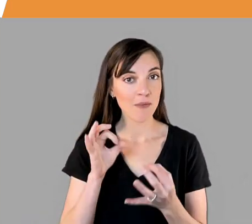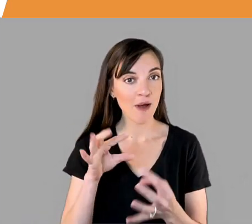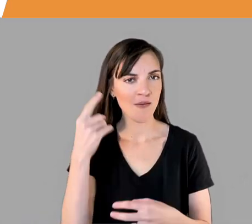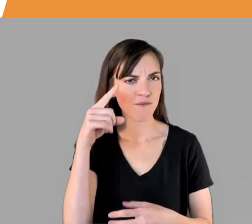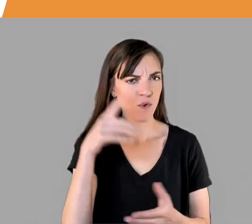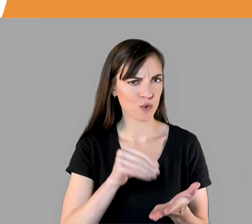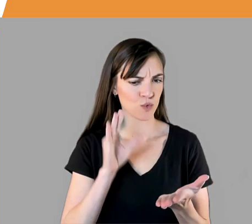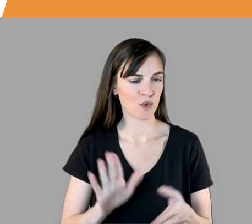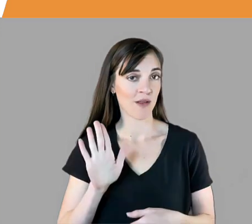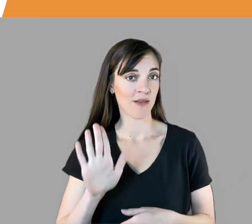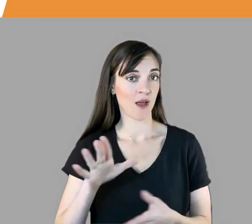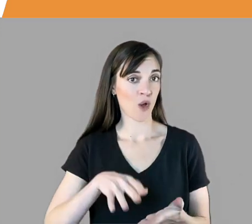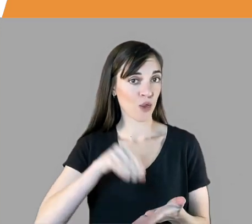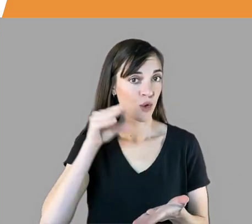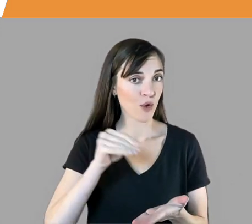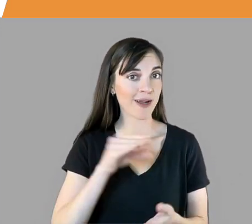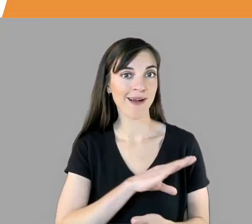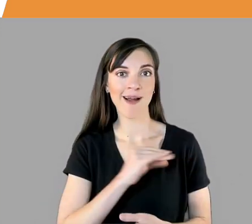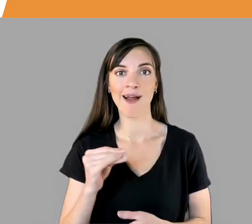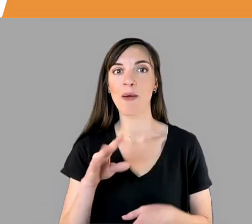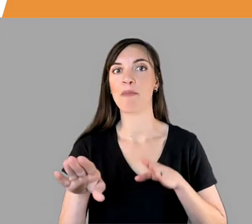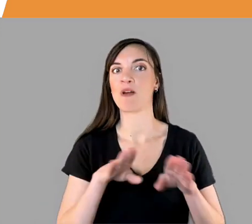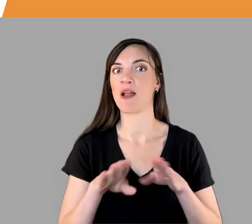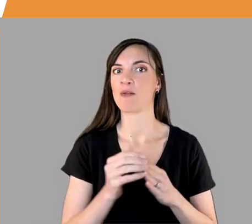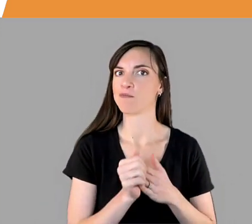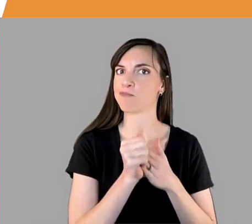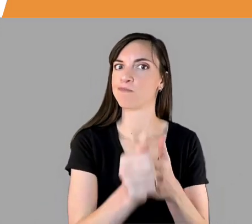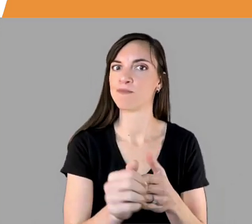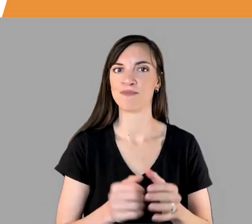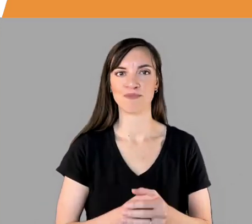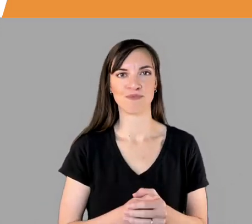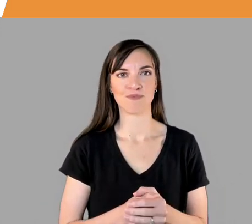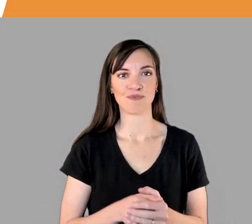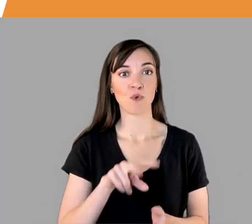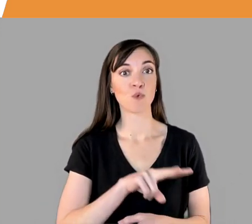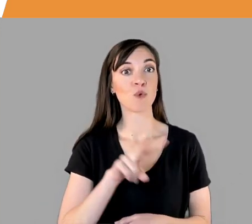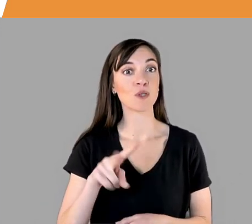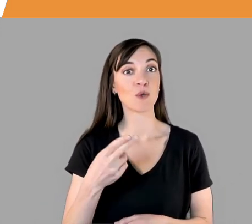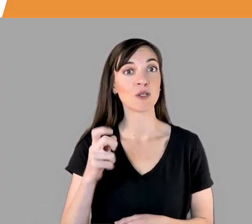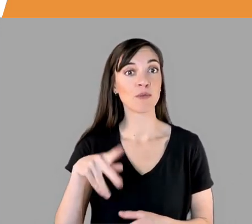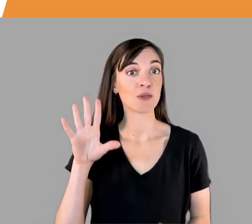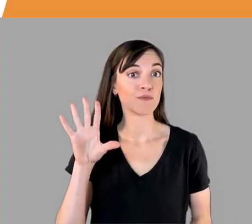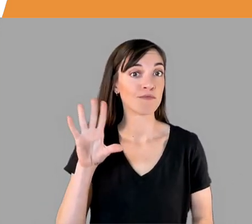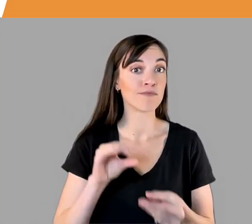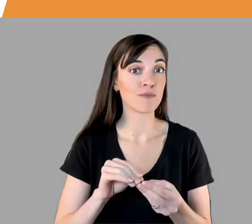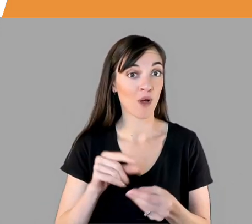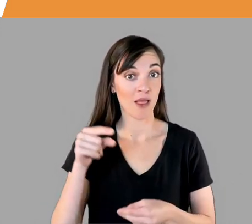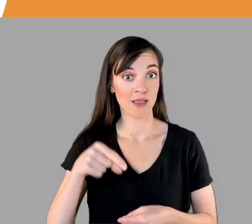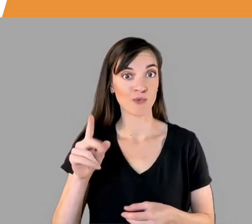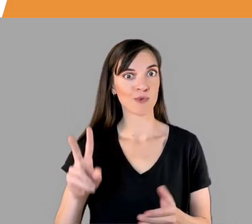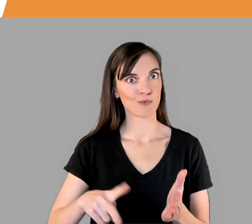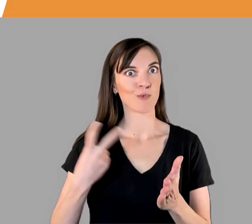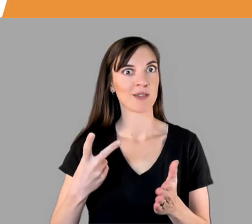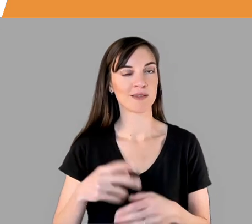Of all the 22 HLPs, this particular practice shows up twice as HLP 8 and HLP 22.